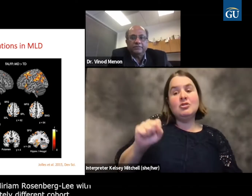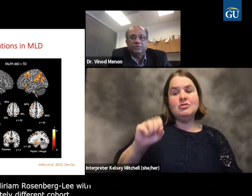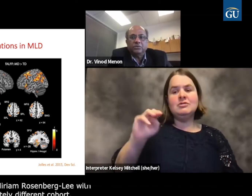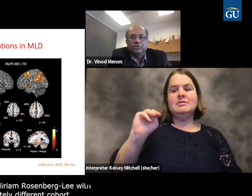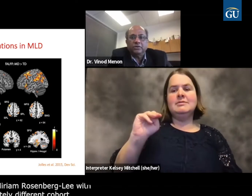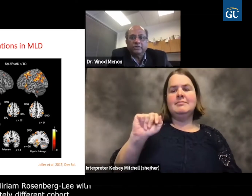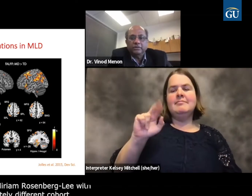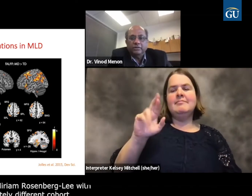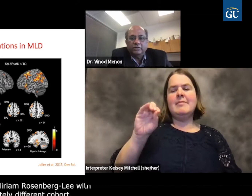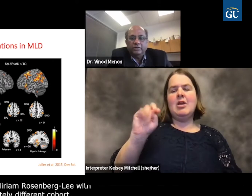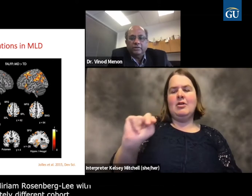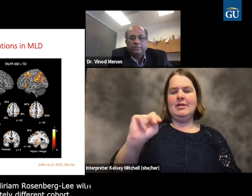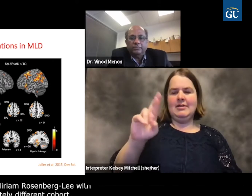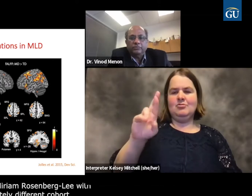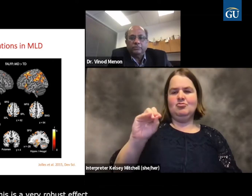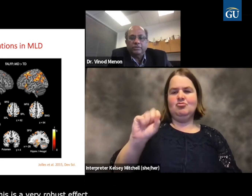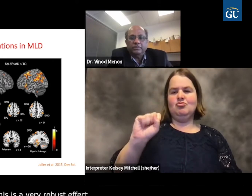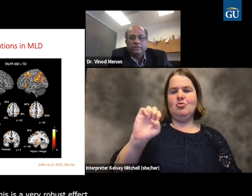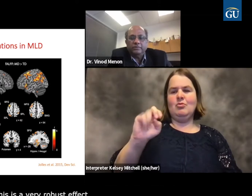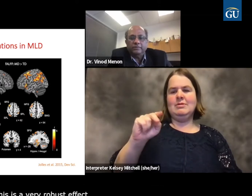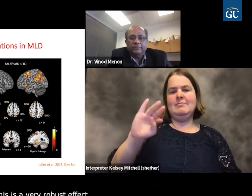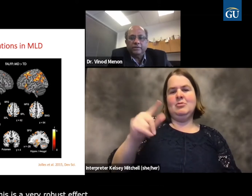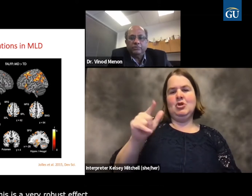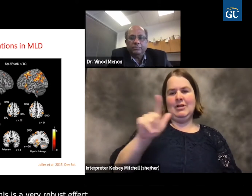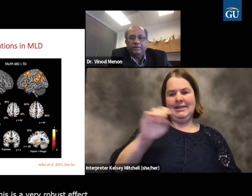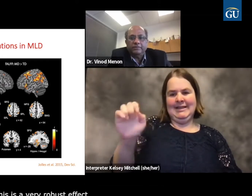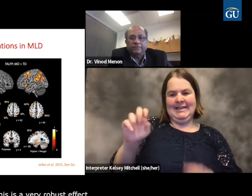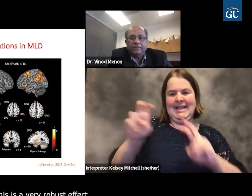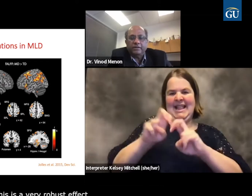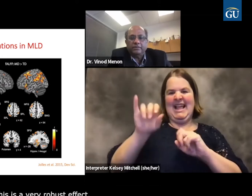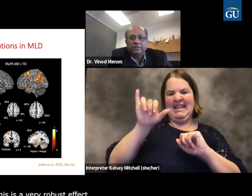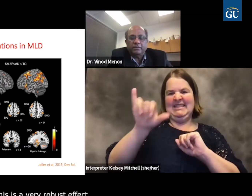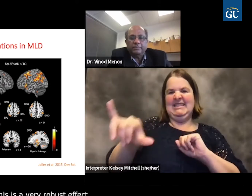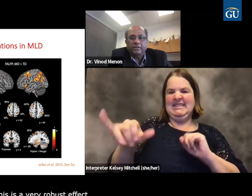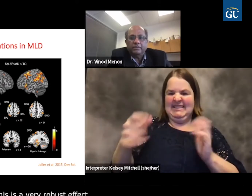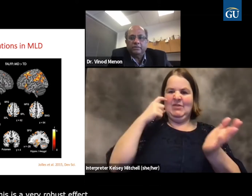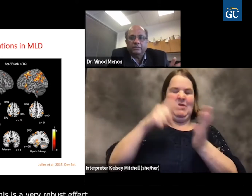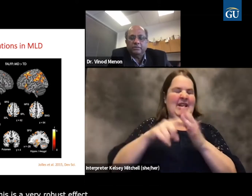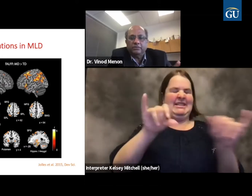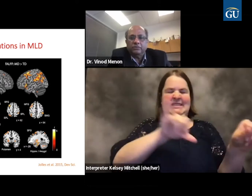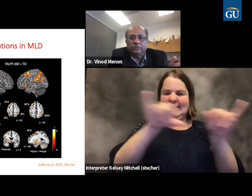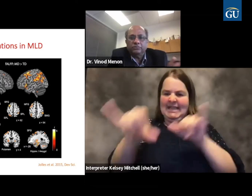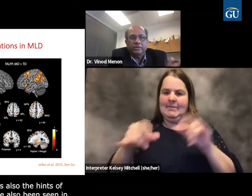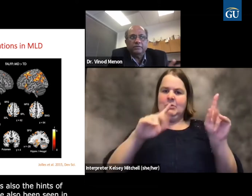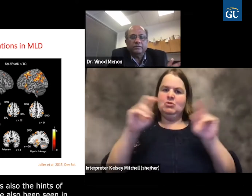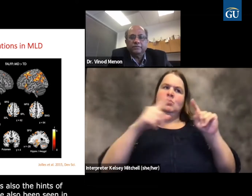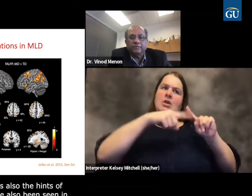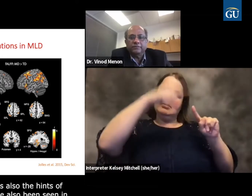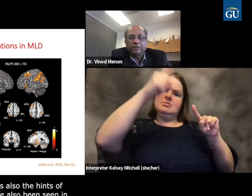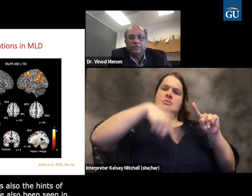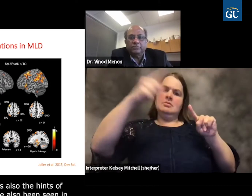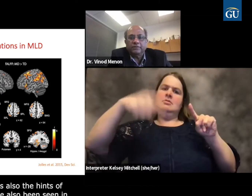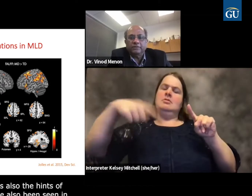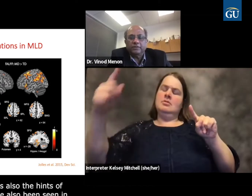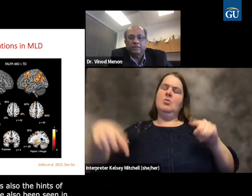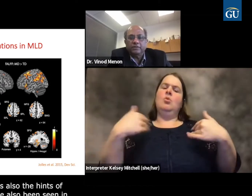with a completely different cohort so we think this is a very robust effect